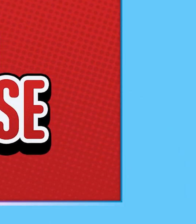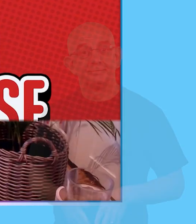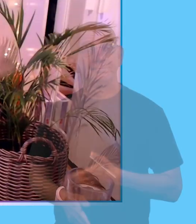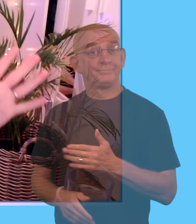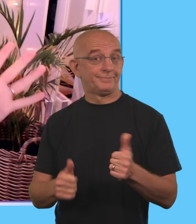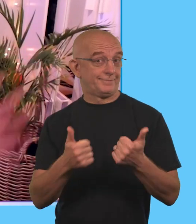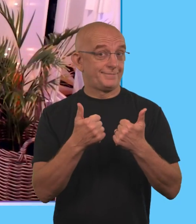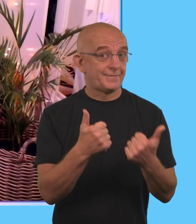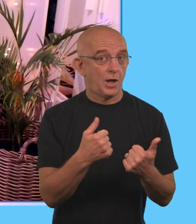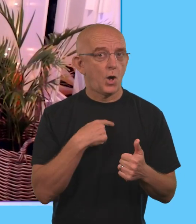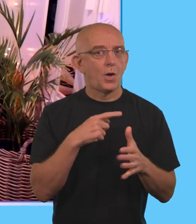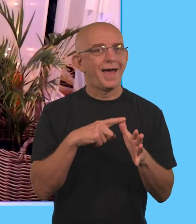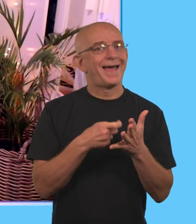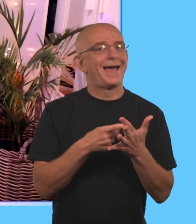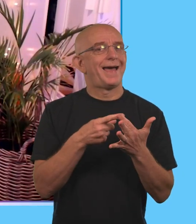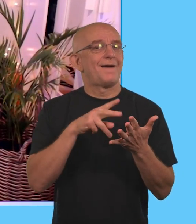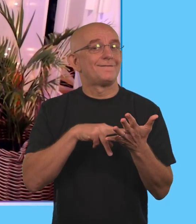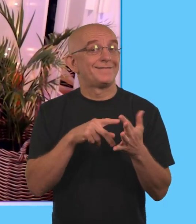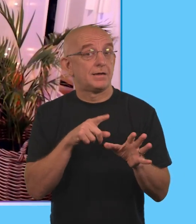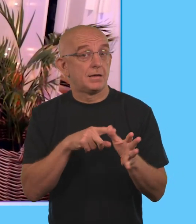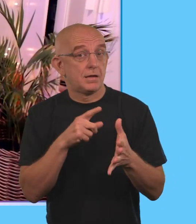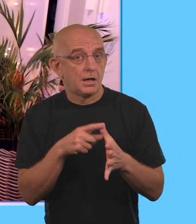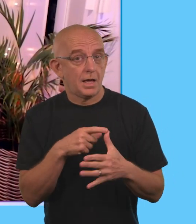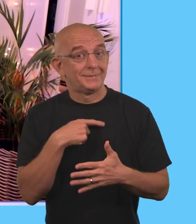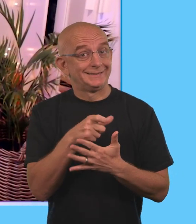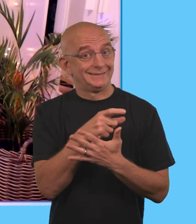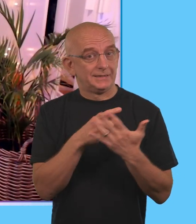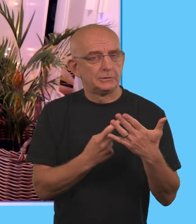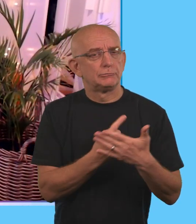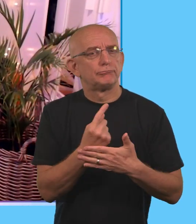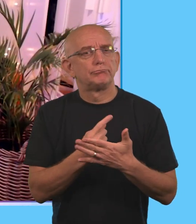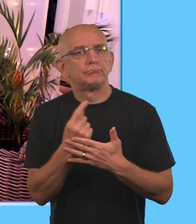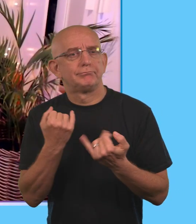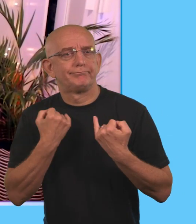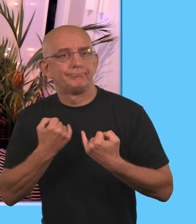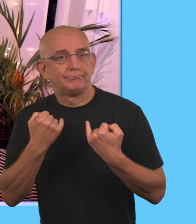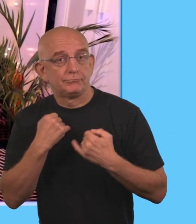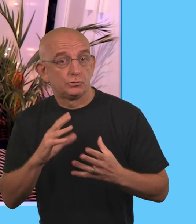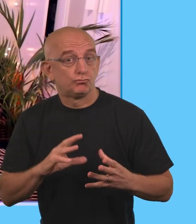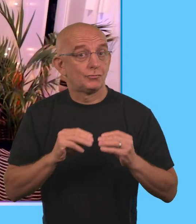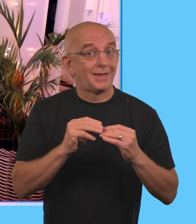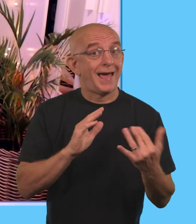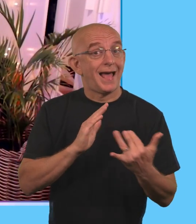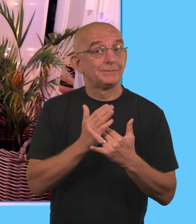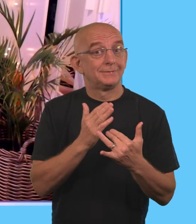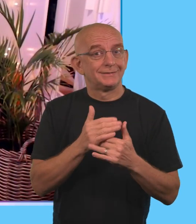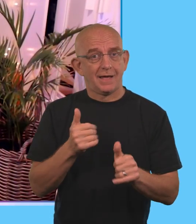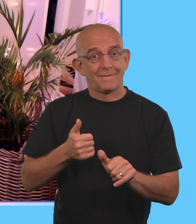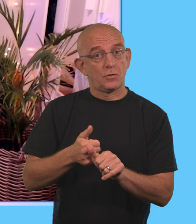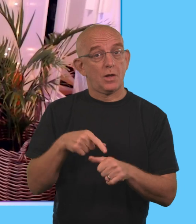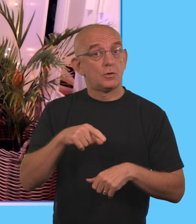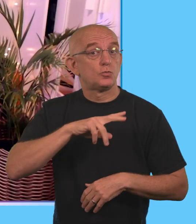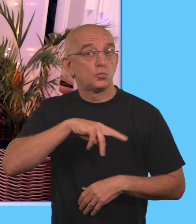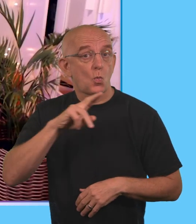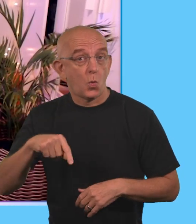Hi there, my name is Arevya, and I'm a disabled and chroniclly ill content creator and accessibility advocate from Norway.